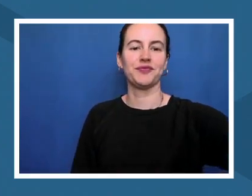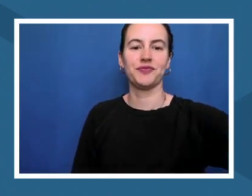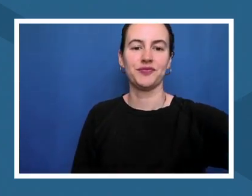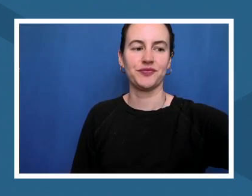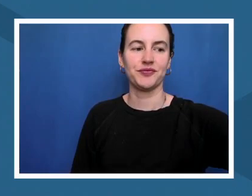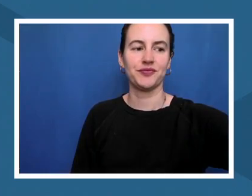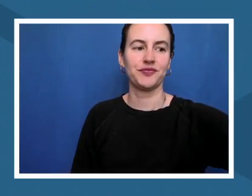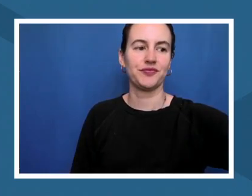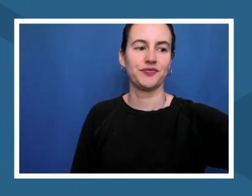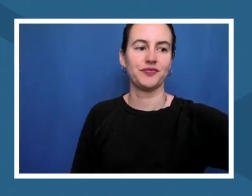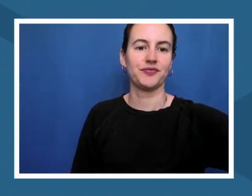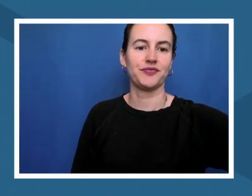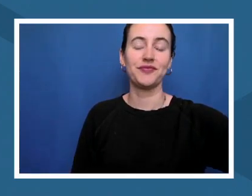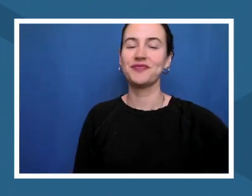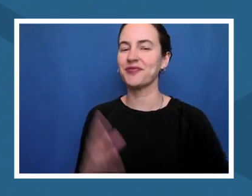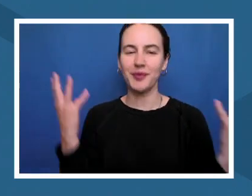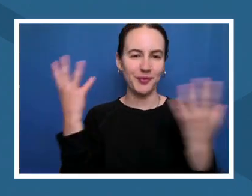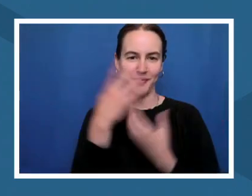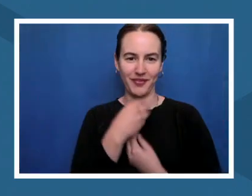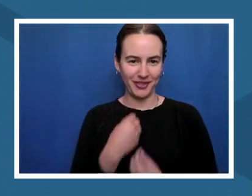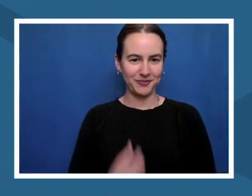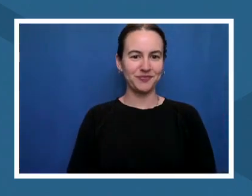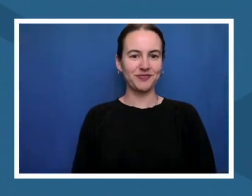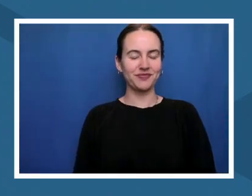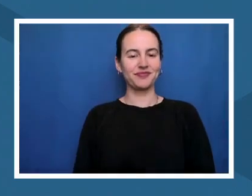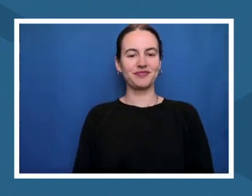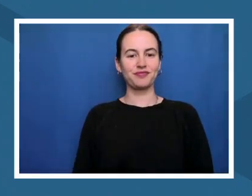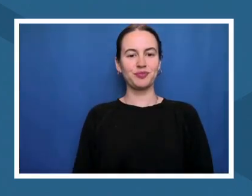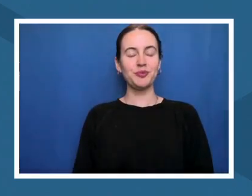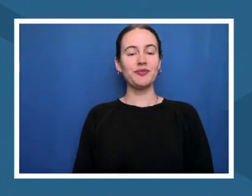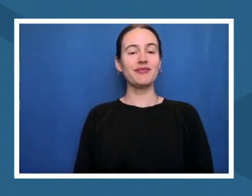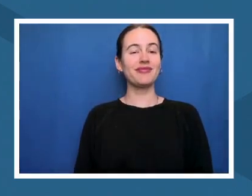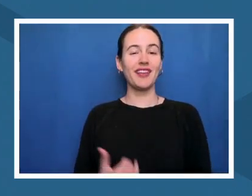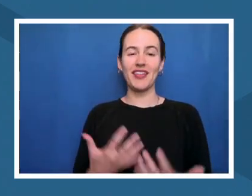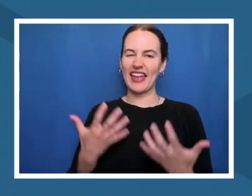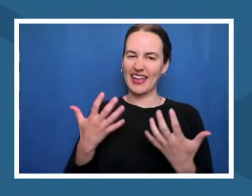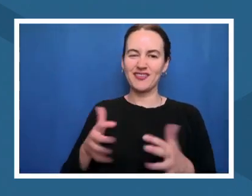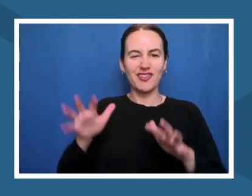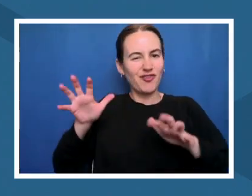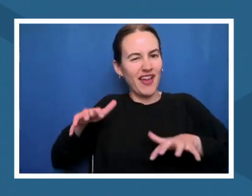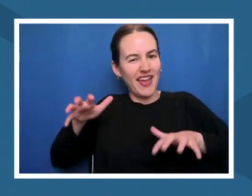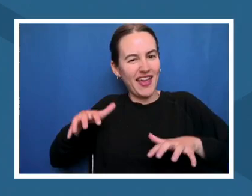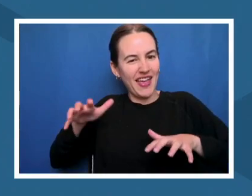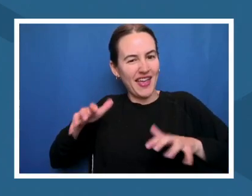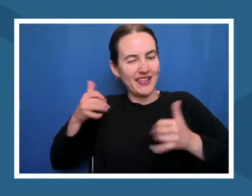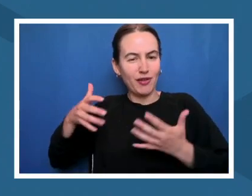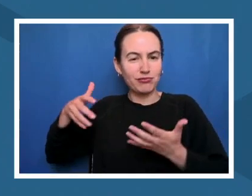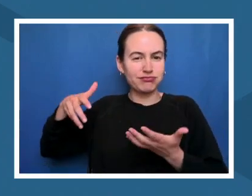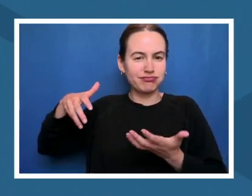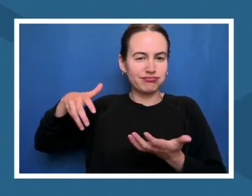beautiful and with that heavy rain cloud comes the